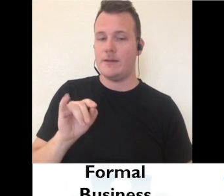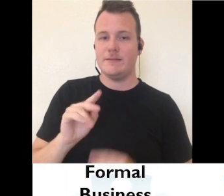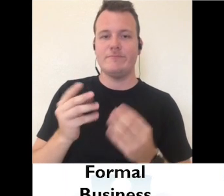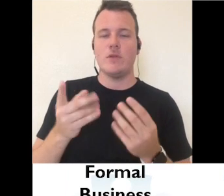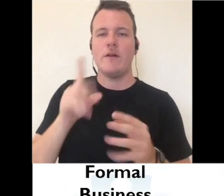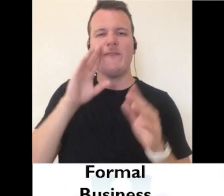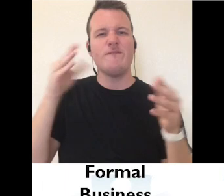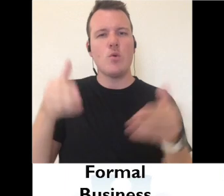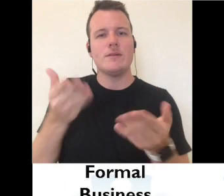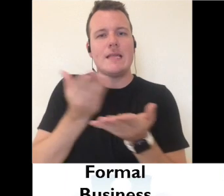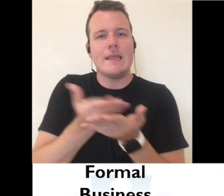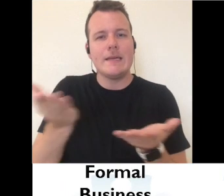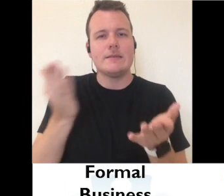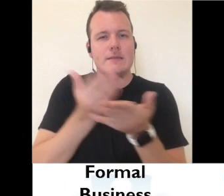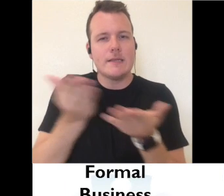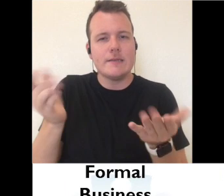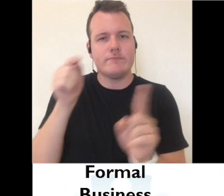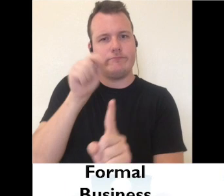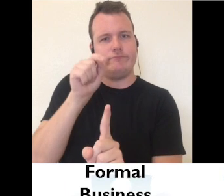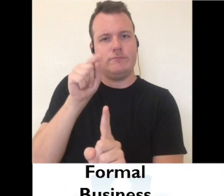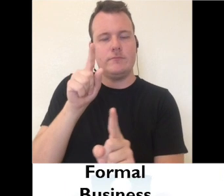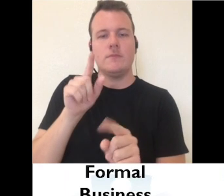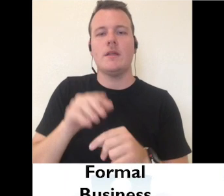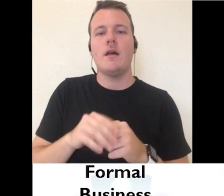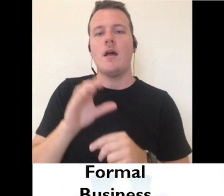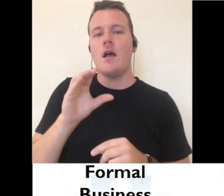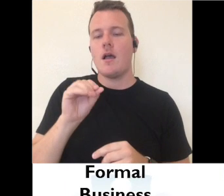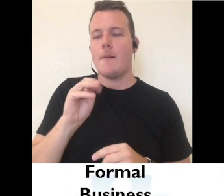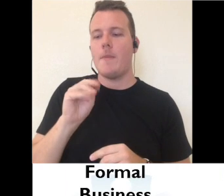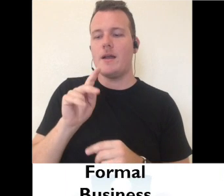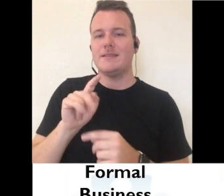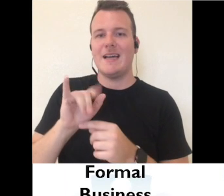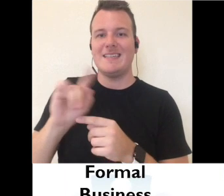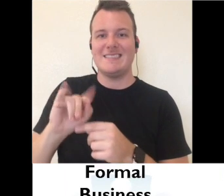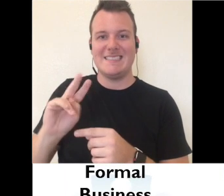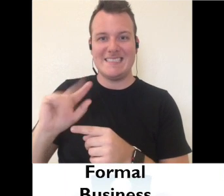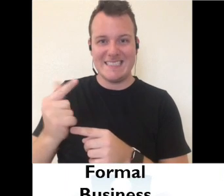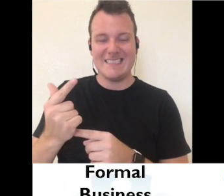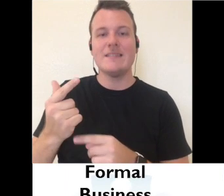commoditizing I simply mean that ah that everybody is exactly the same; and